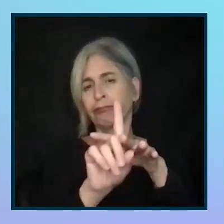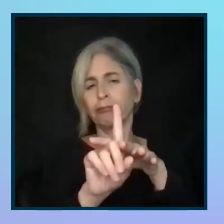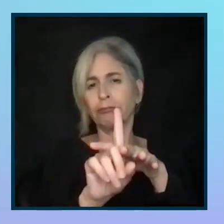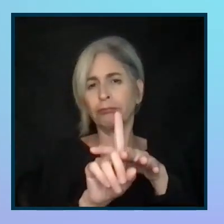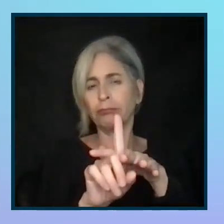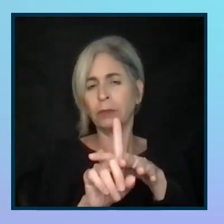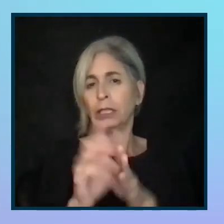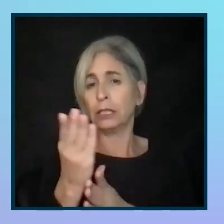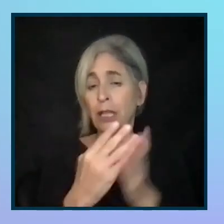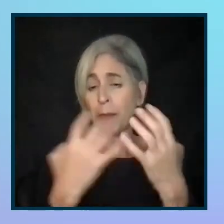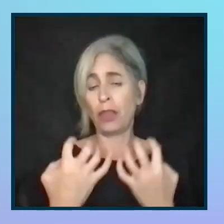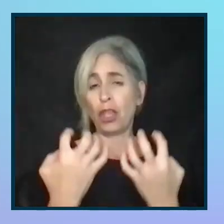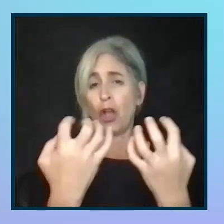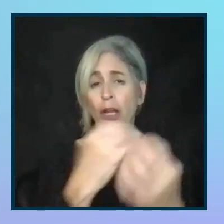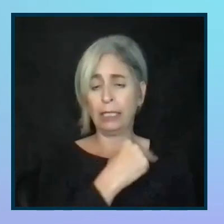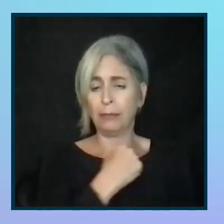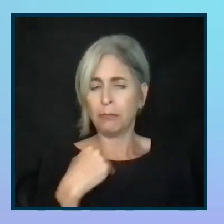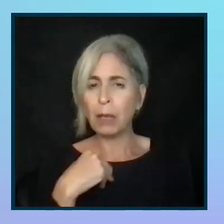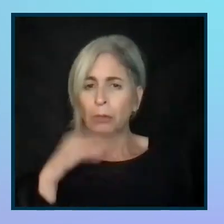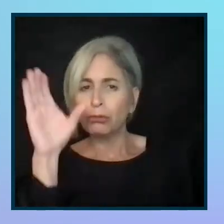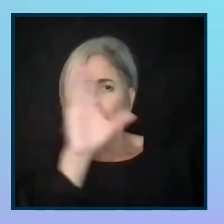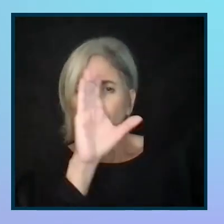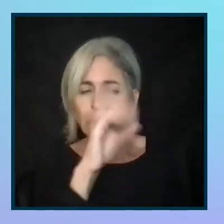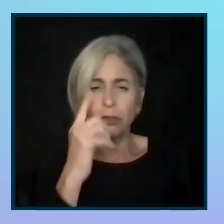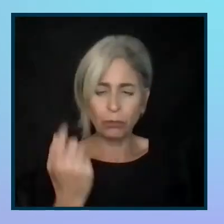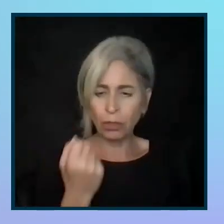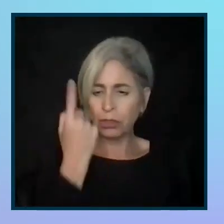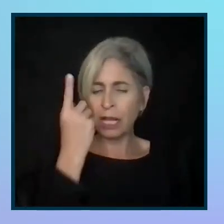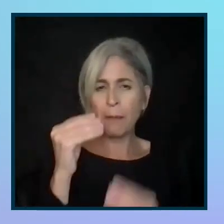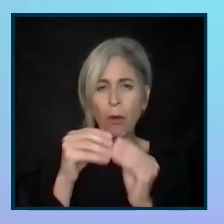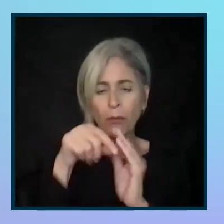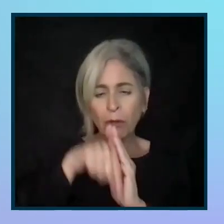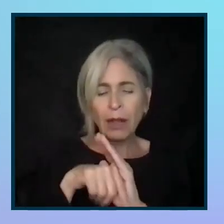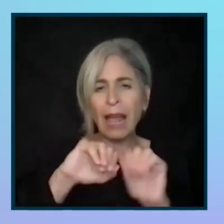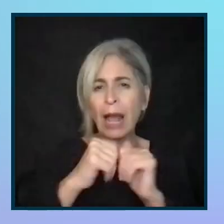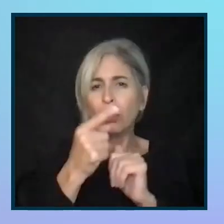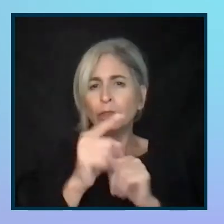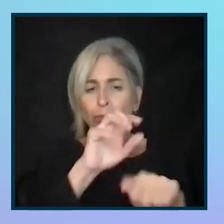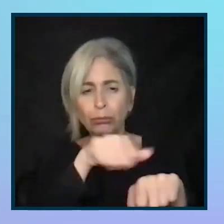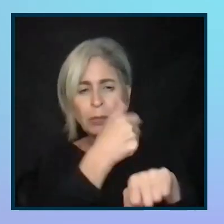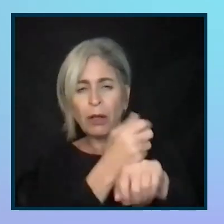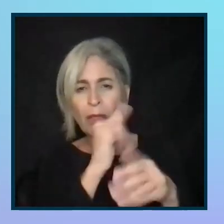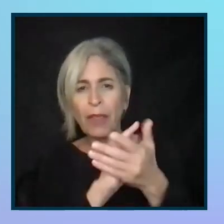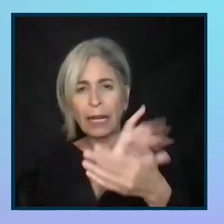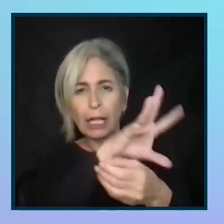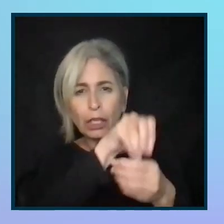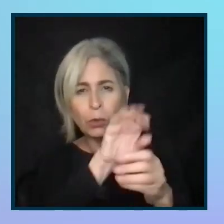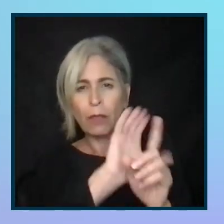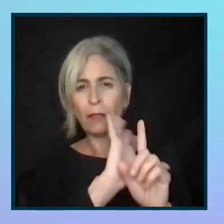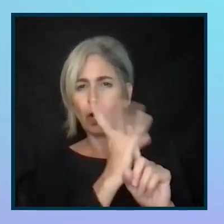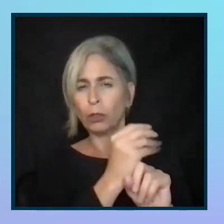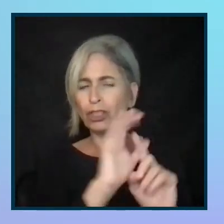Some of the audience members are looking to understand how you build that into the company